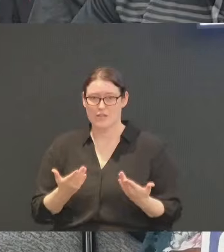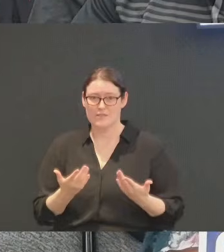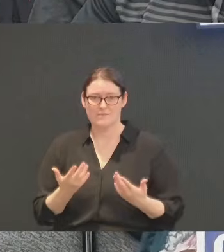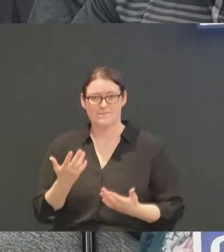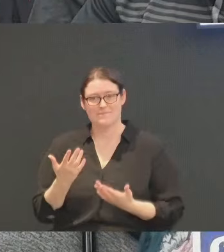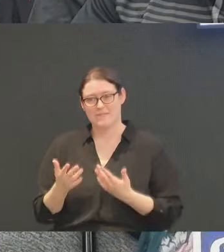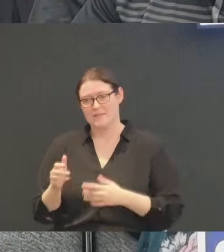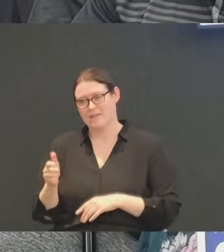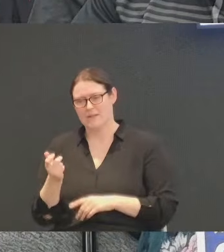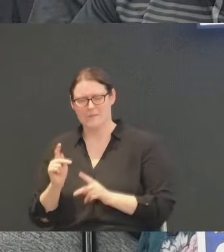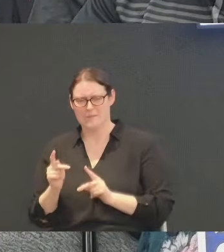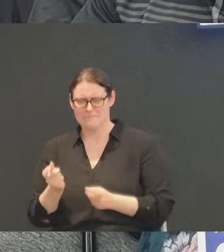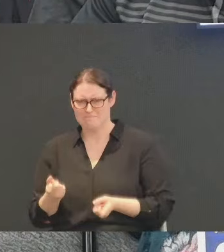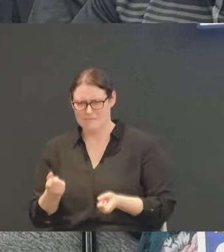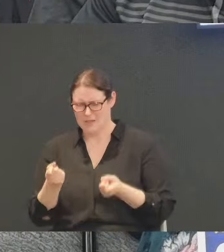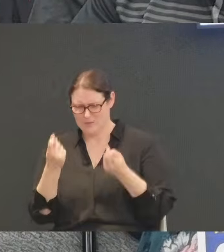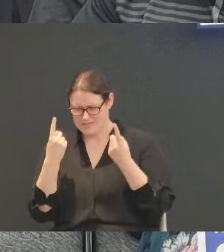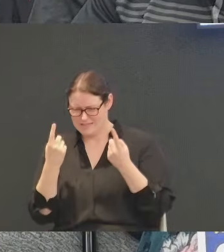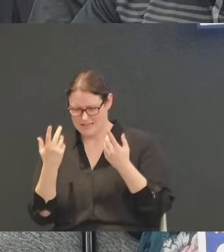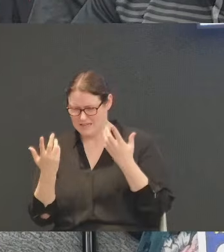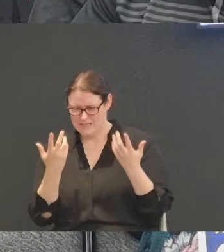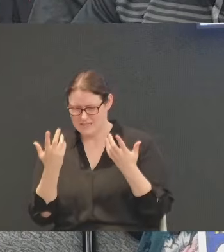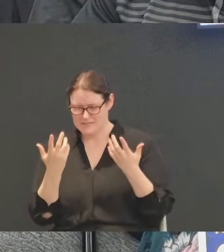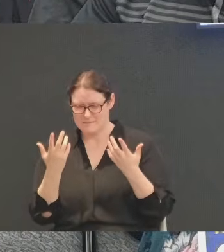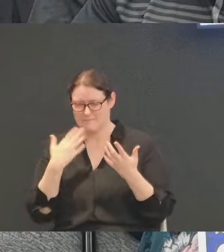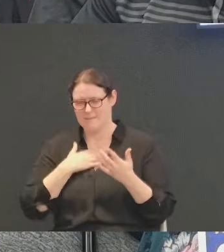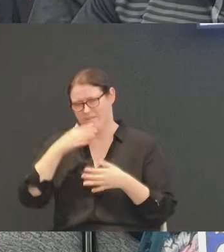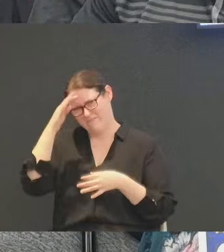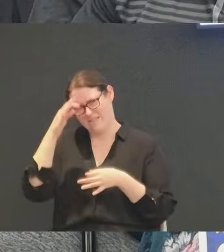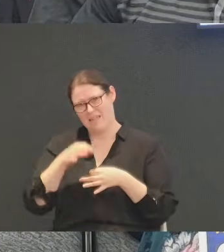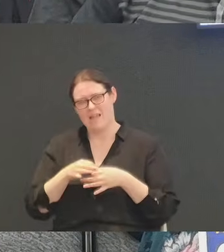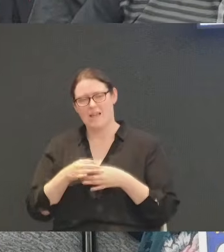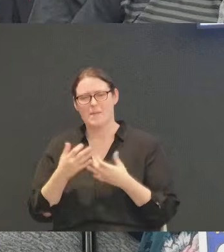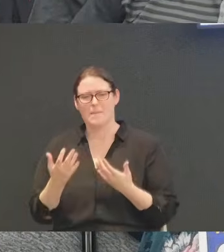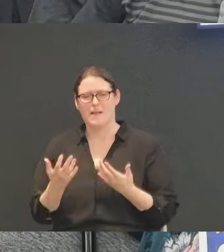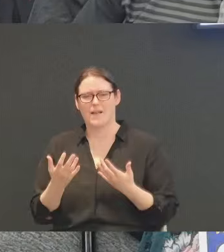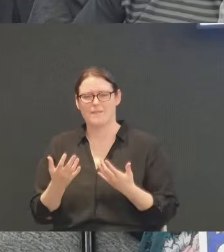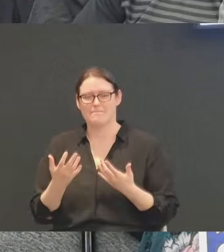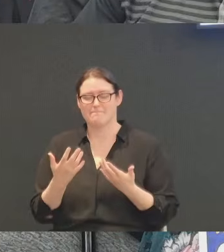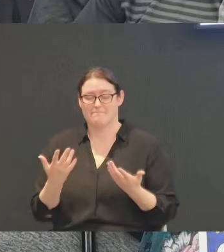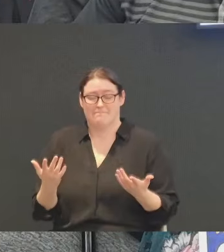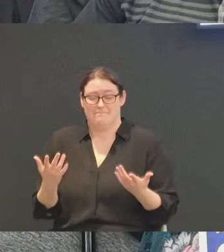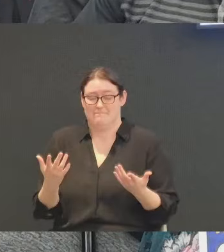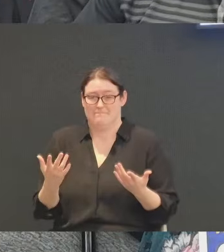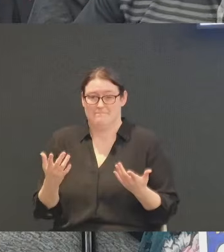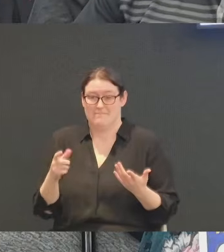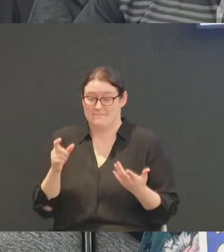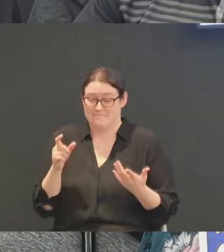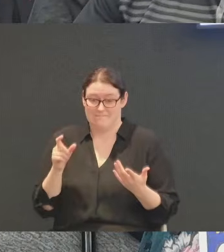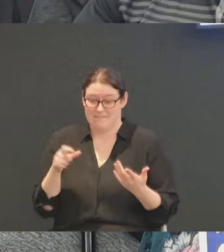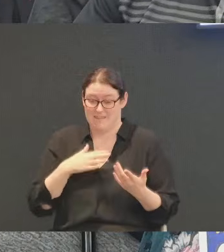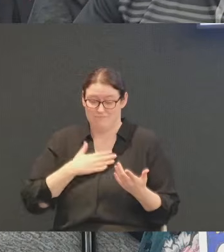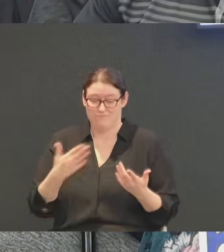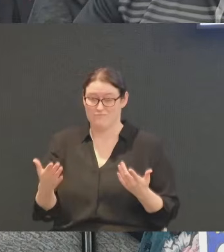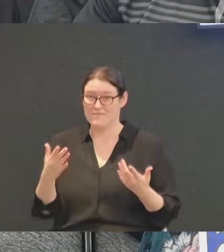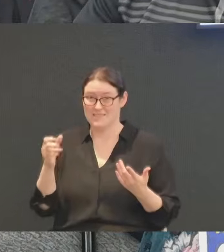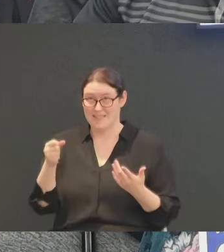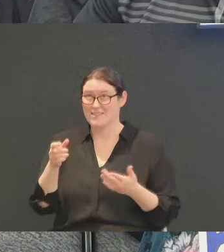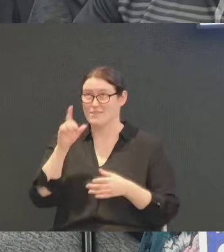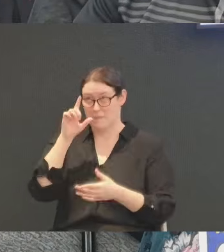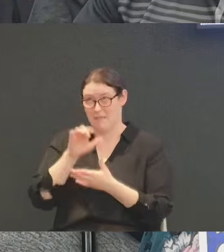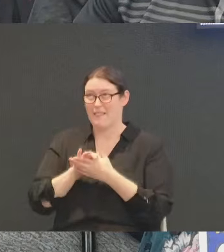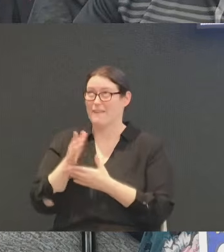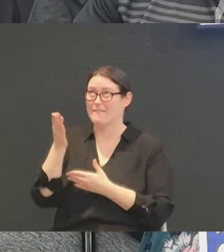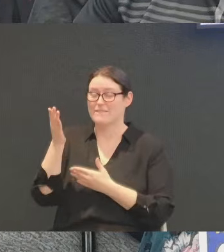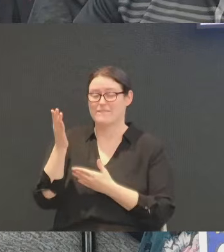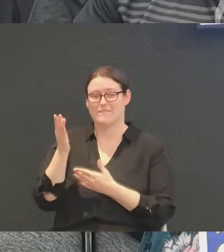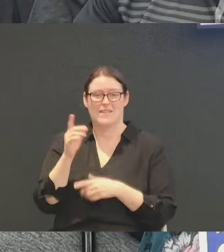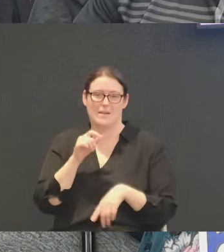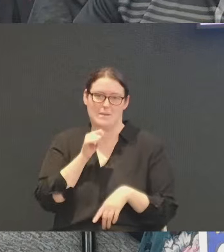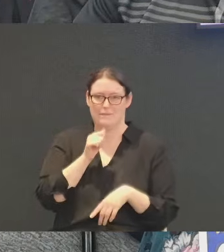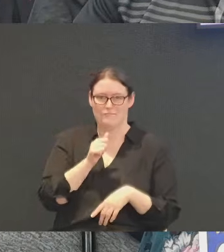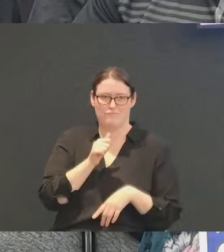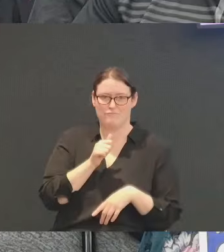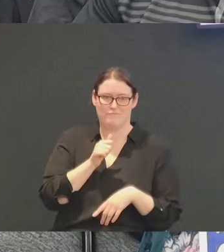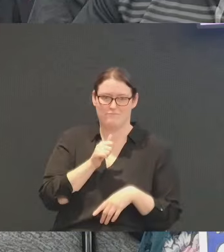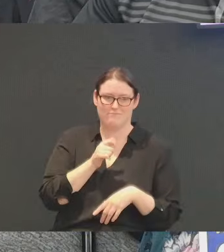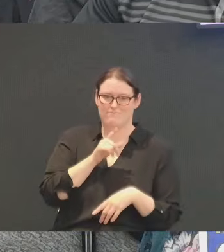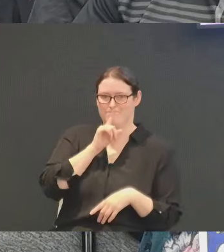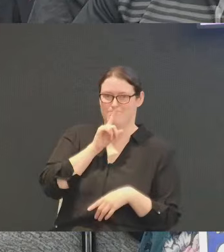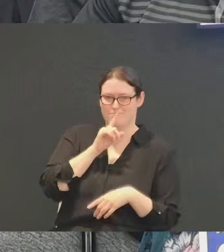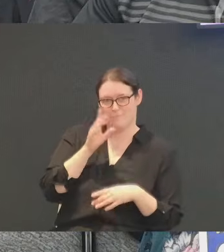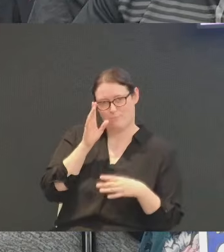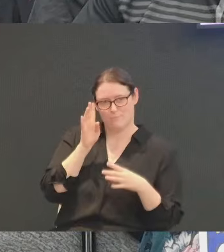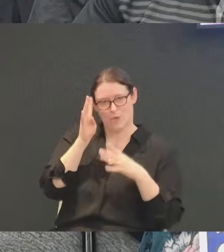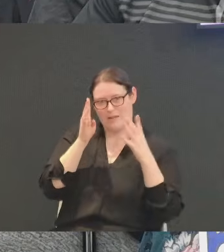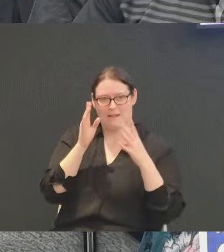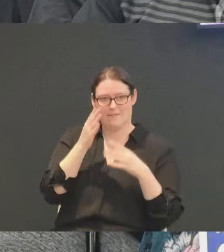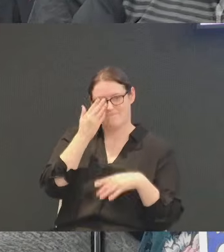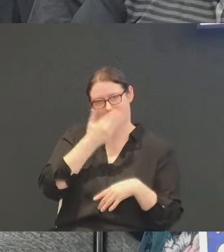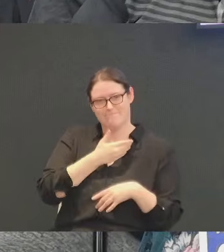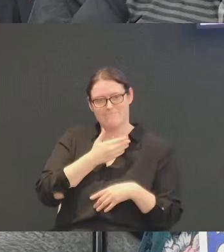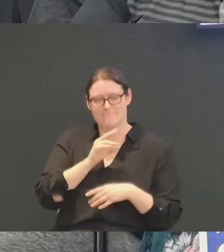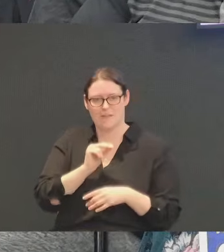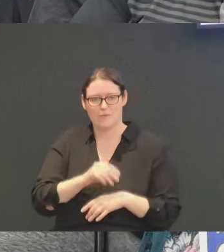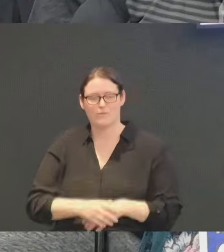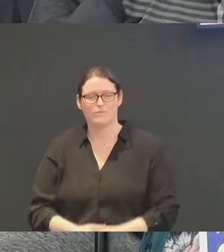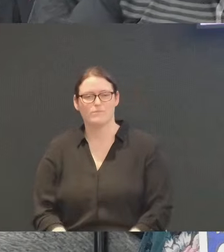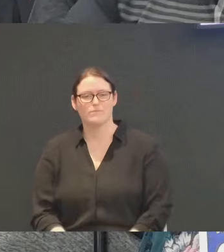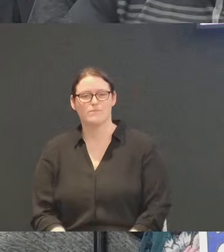people to understand why I have faith, but I can't deny that I do. And I won't say that I don't yeah,